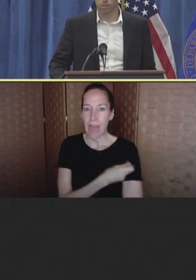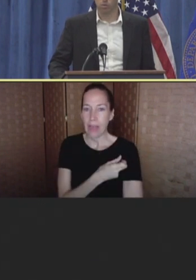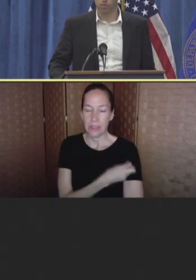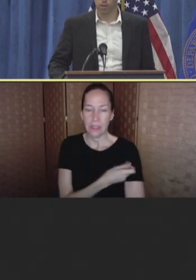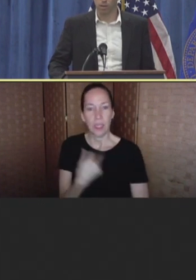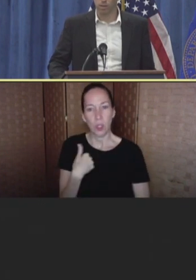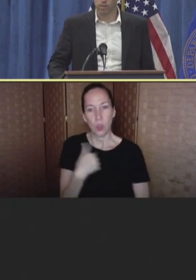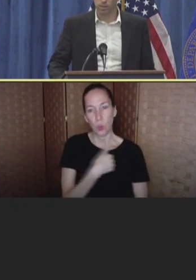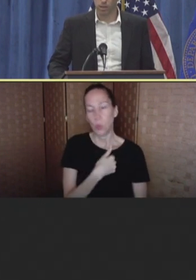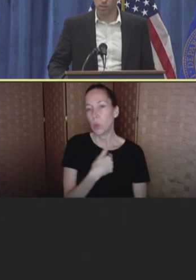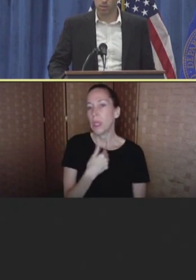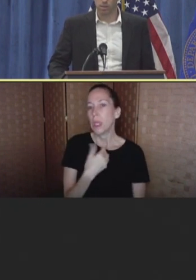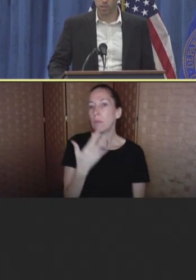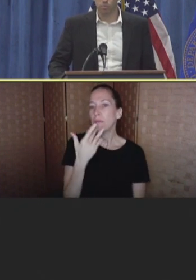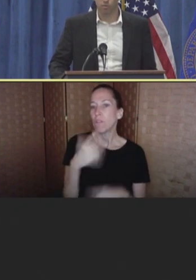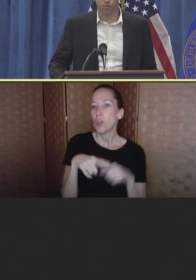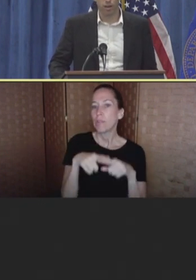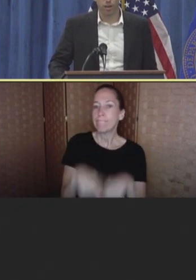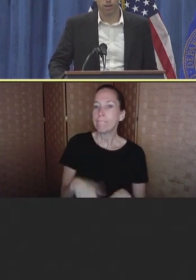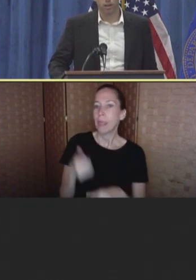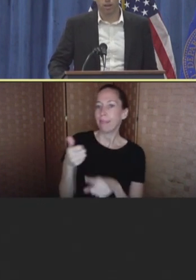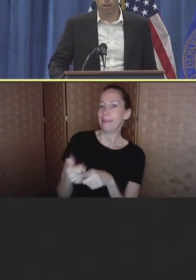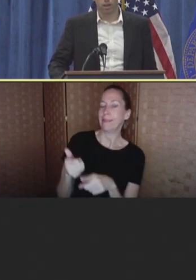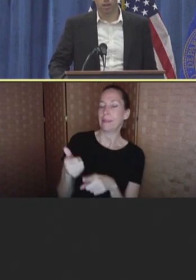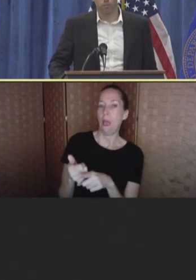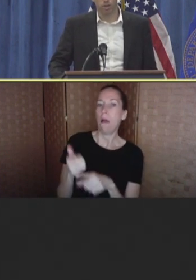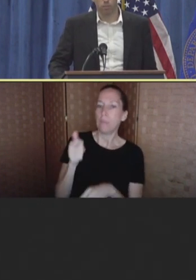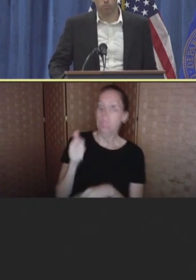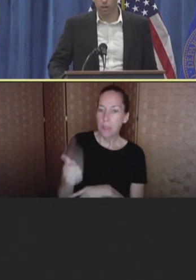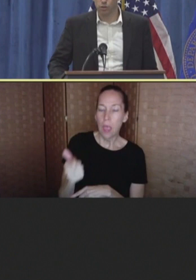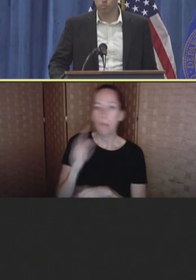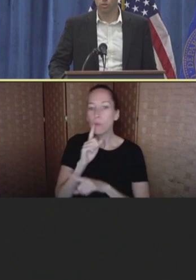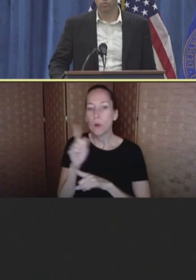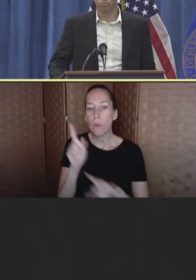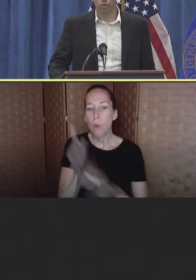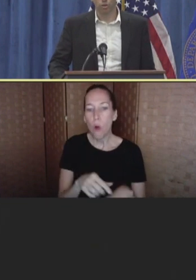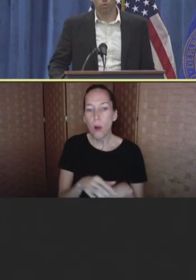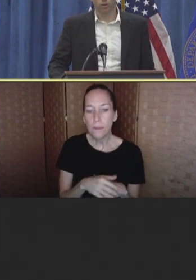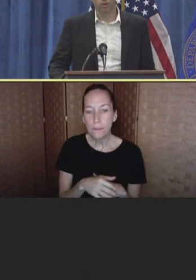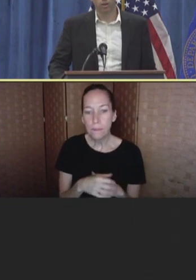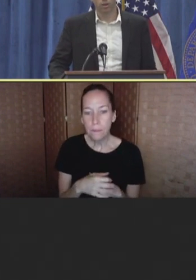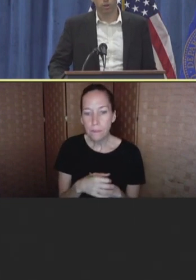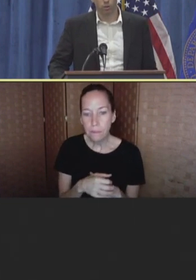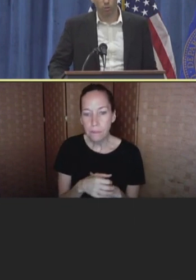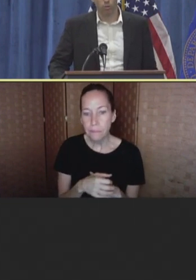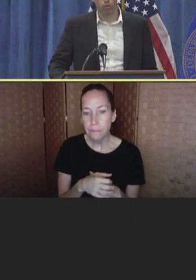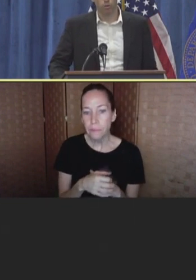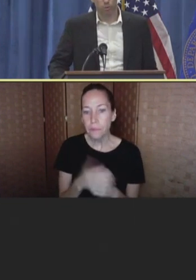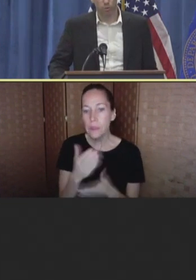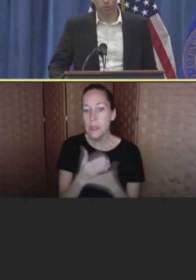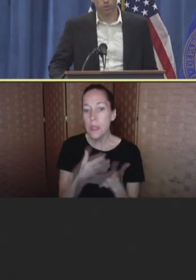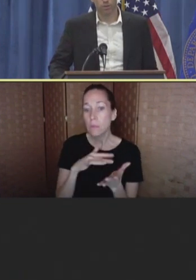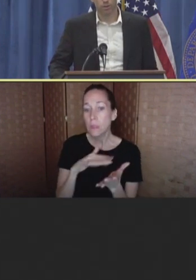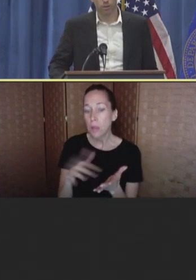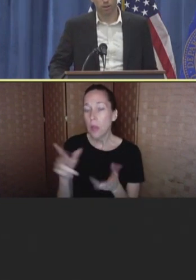Some of the studies did provide body temperature monitoring, but they all reported mainly.